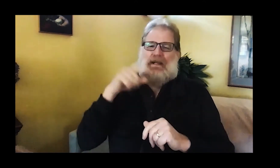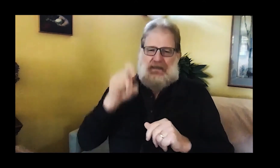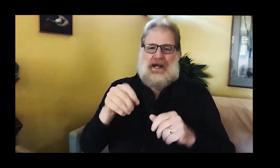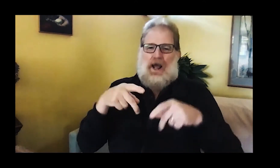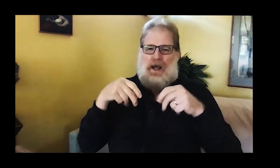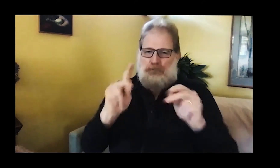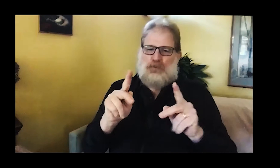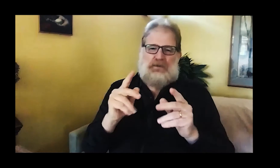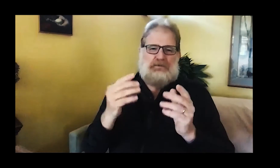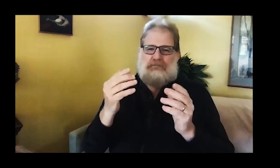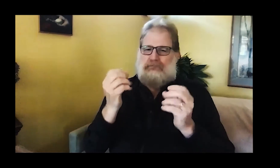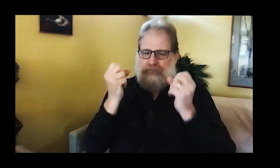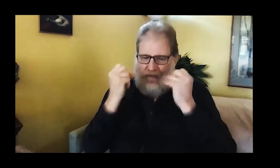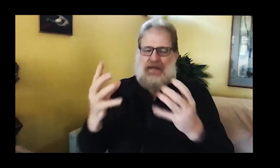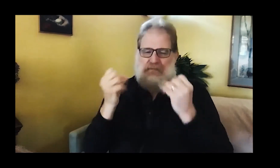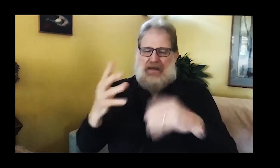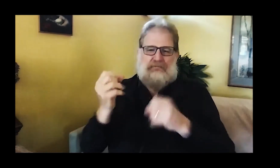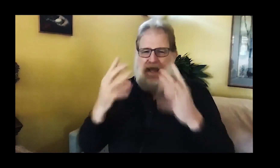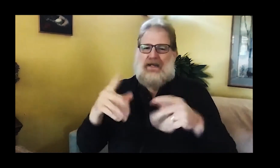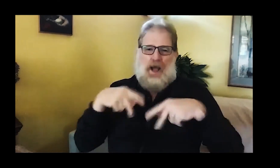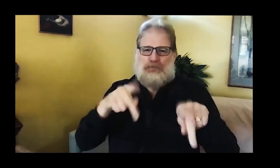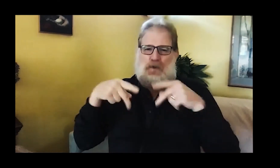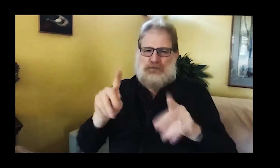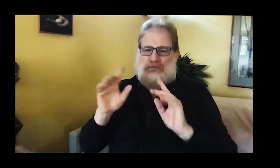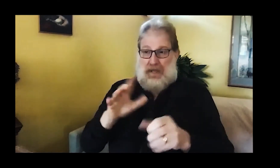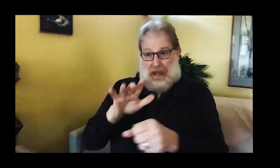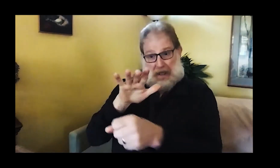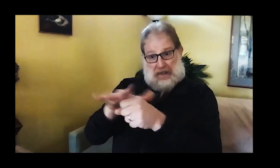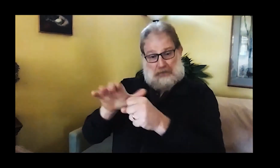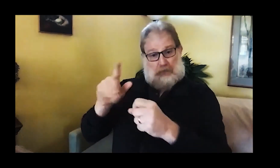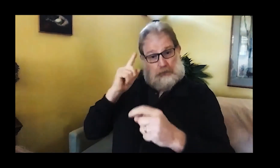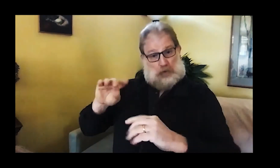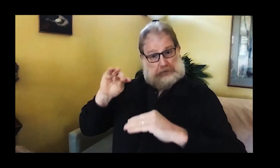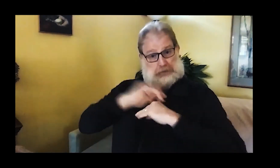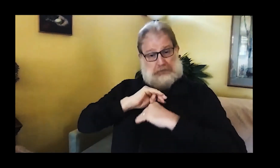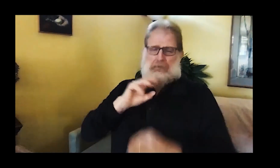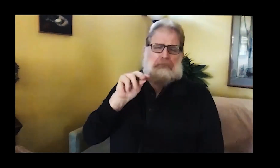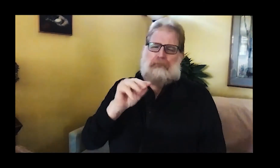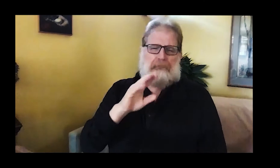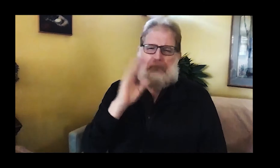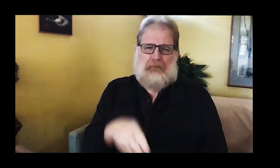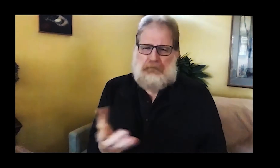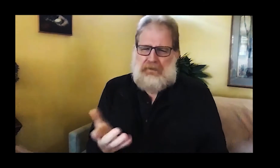We need as much opportunity as possible. The whole concept of there being enough opportunity